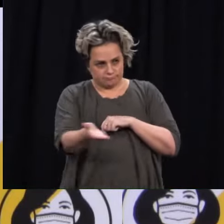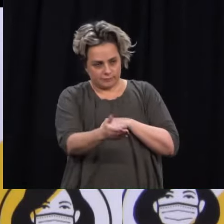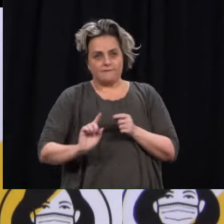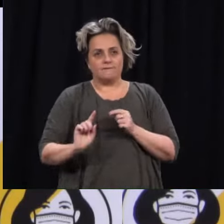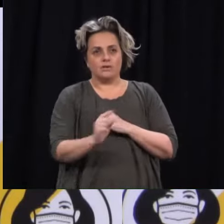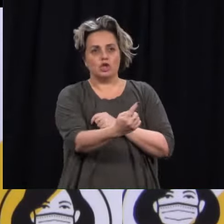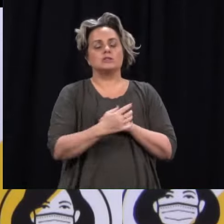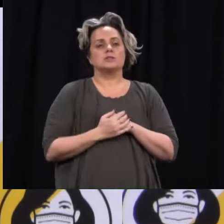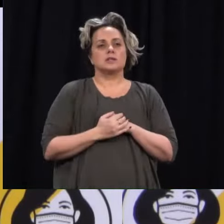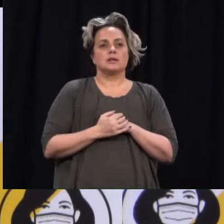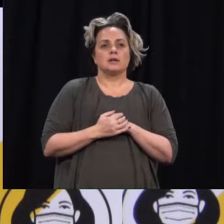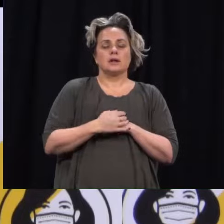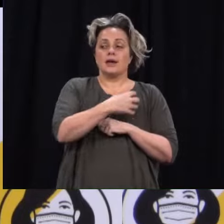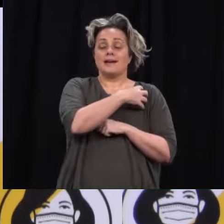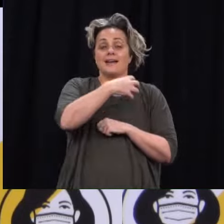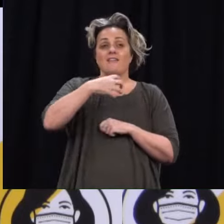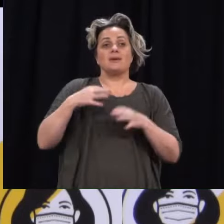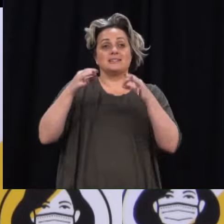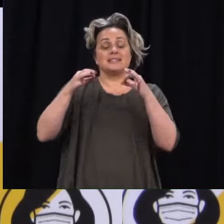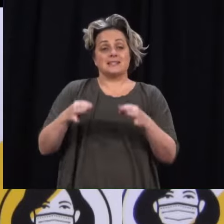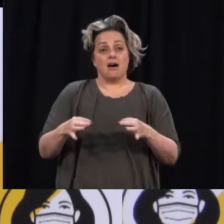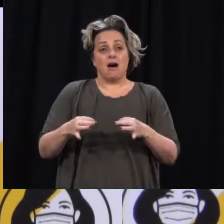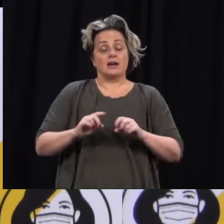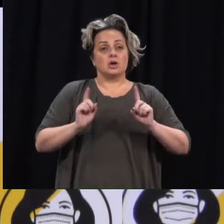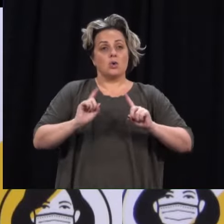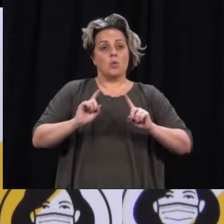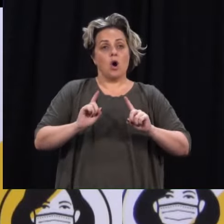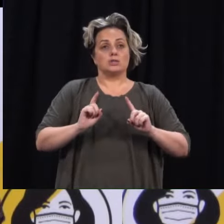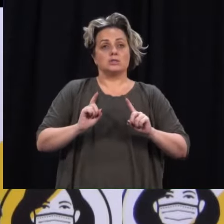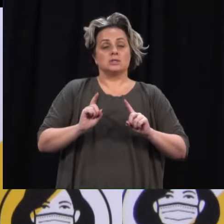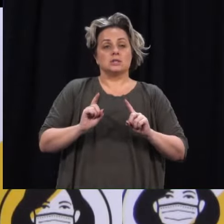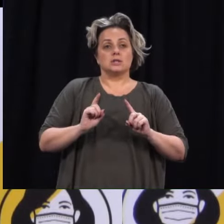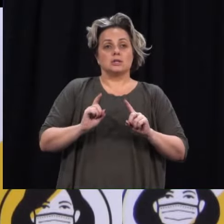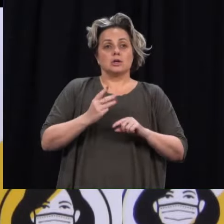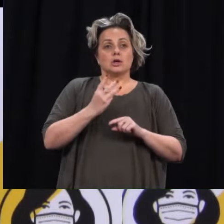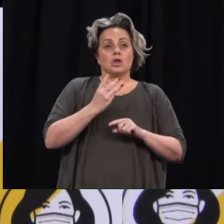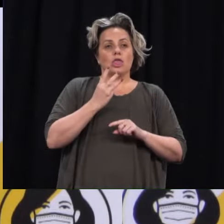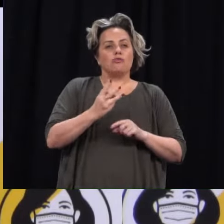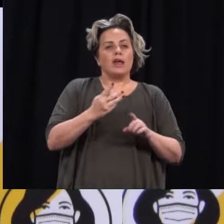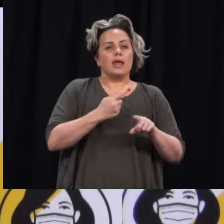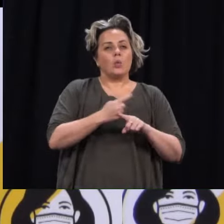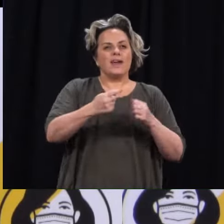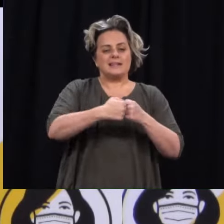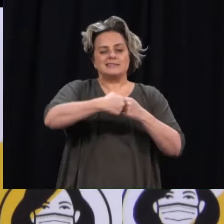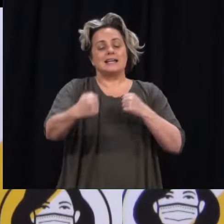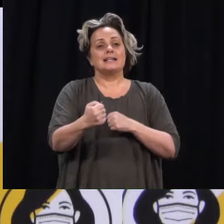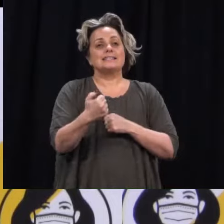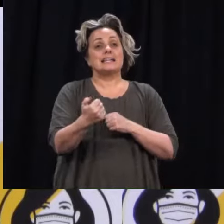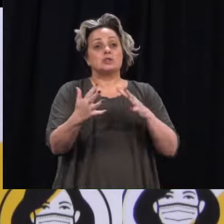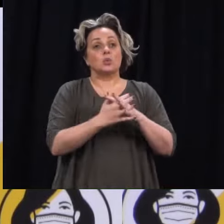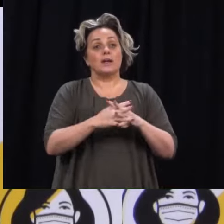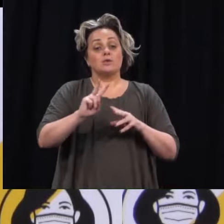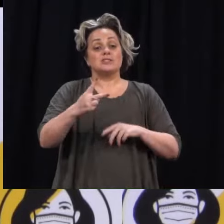It is certainly something we have already had a bit of a look at. In fact, one of the reasons why we advised and my